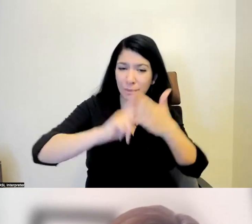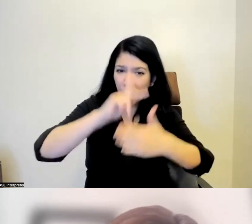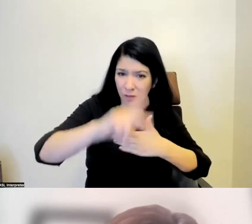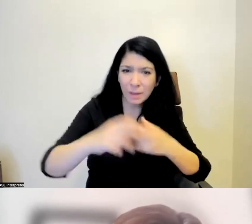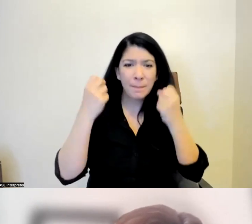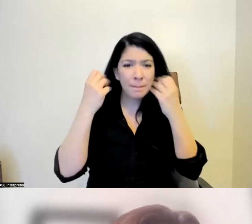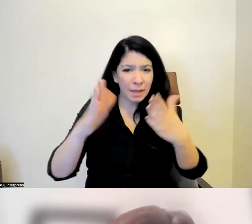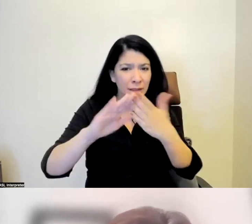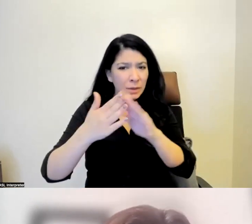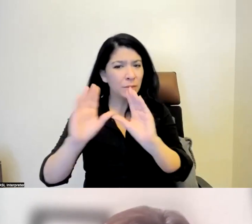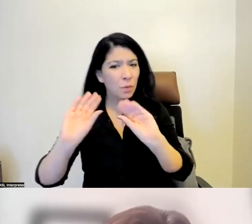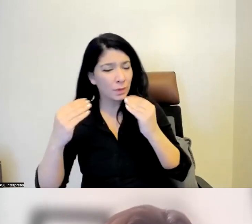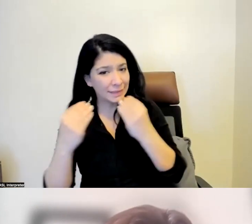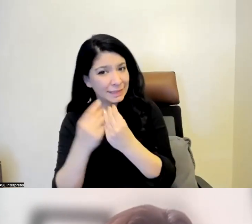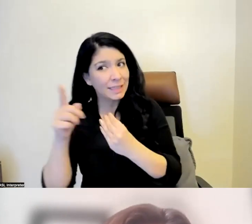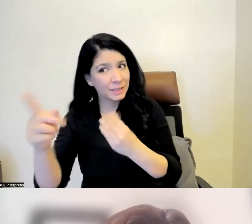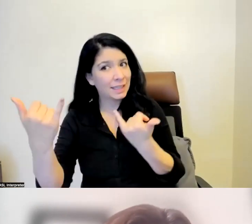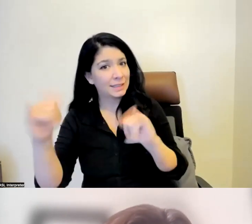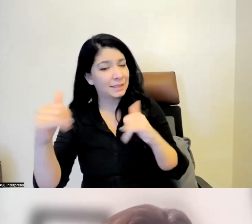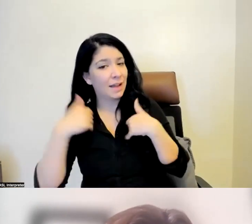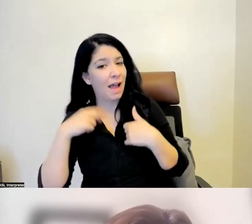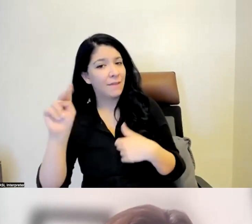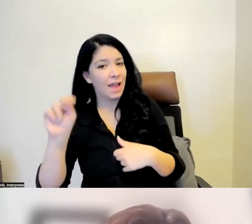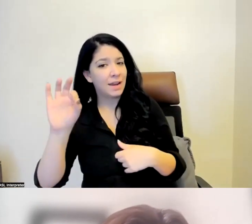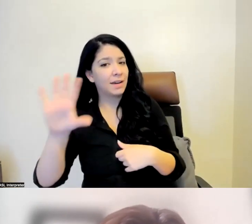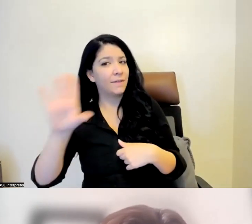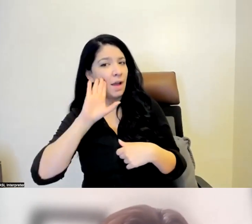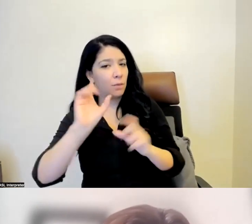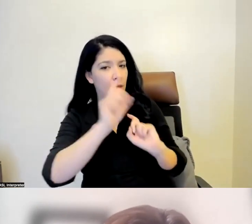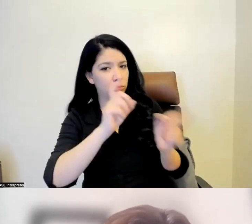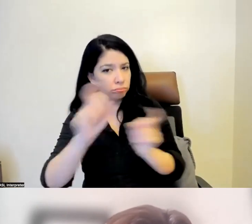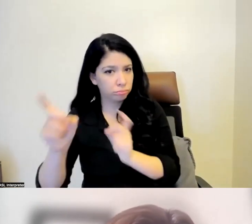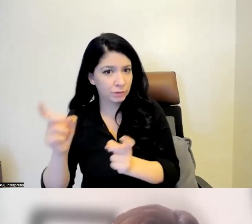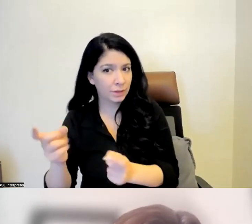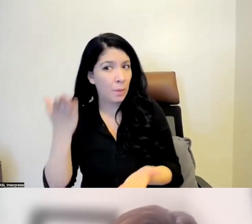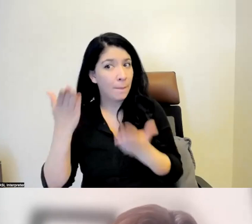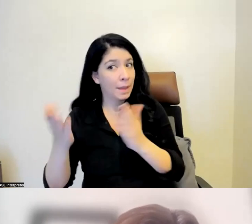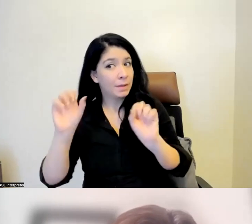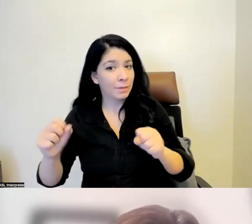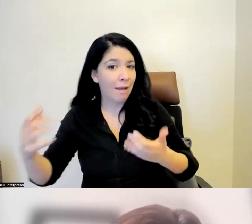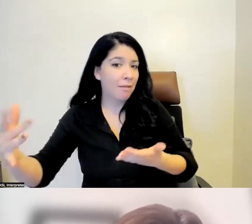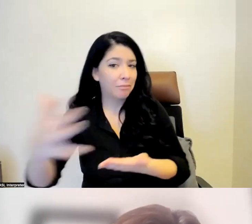that are still distributing N-95 masks and, perhaps, could gather up a couple resources to